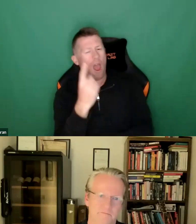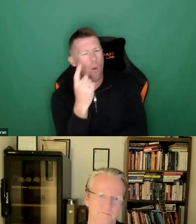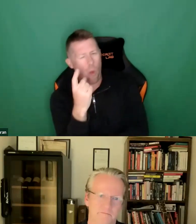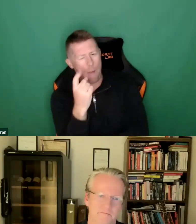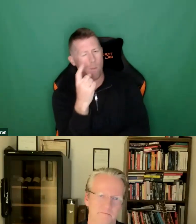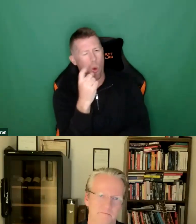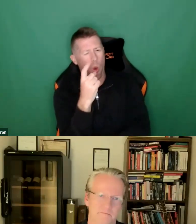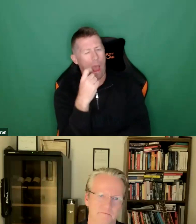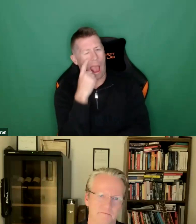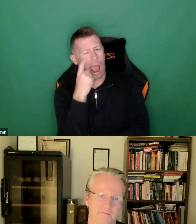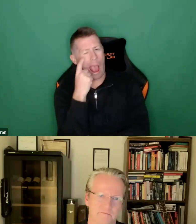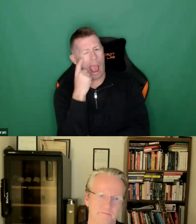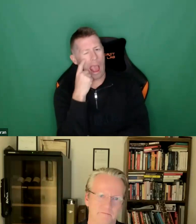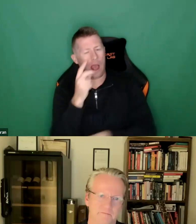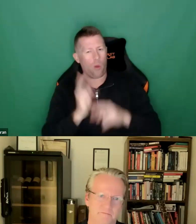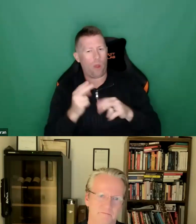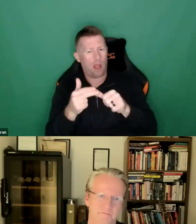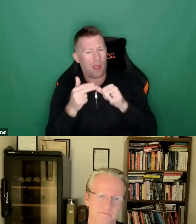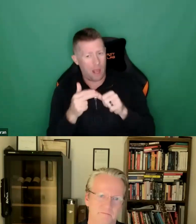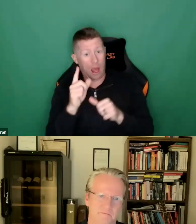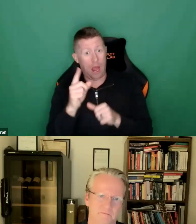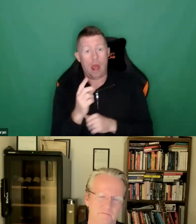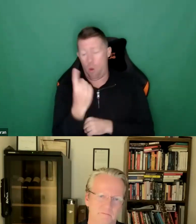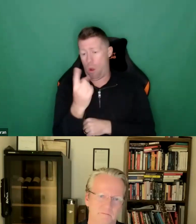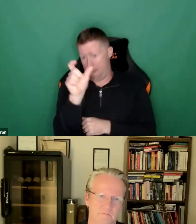I think we're going to start to wrap up now. One other question